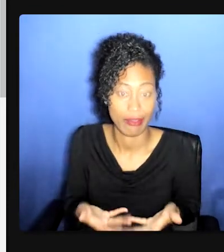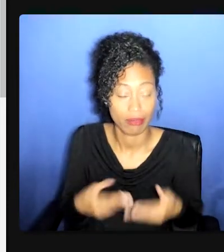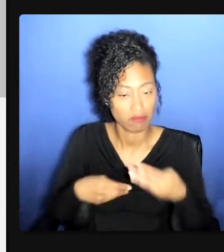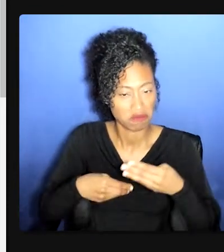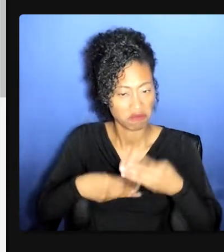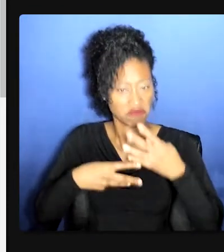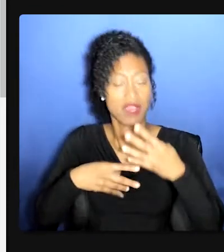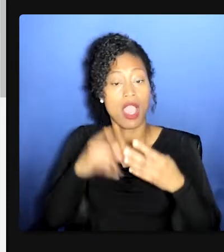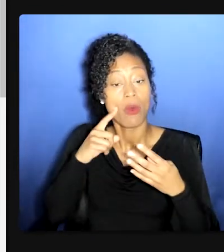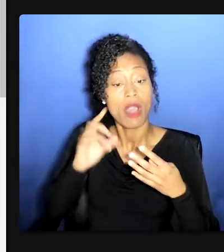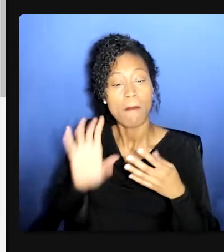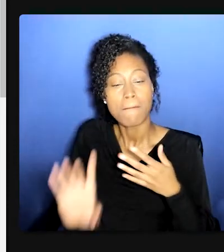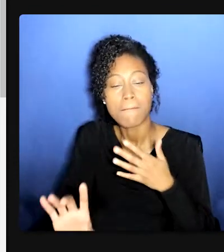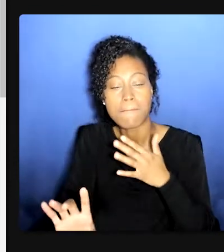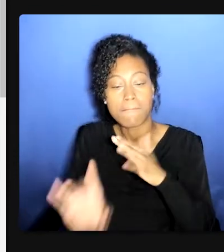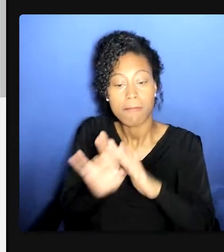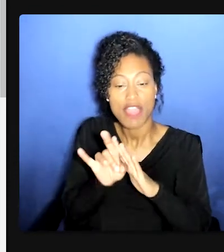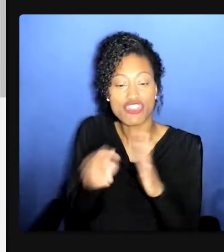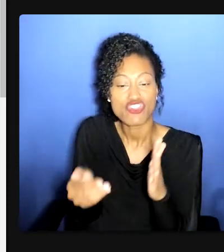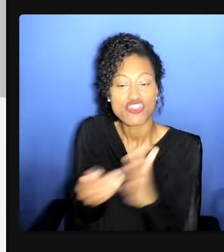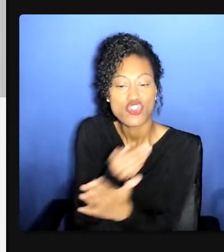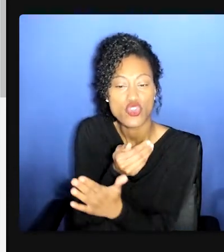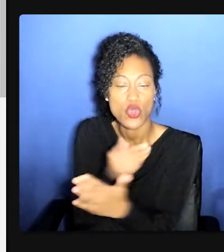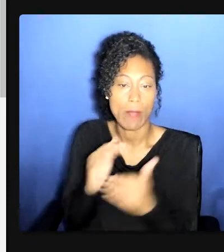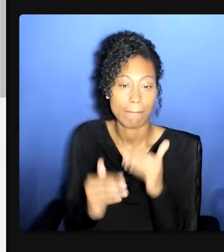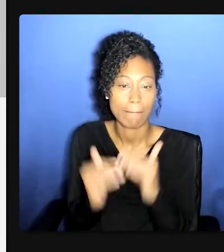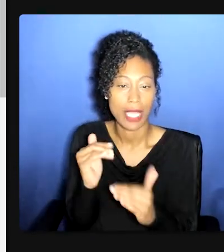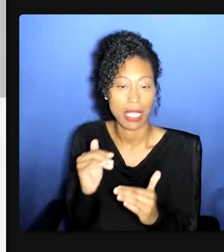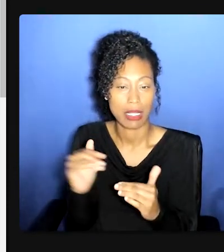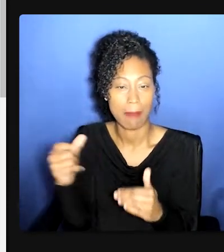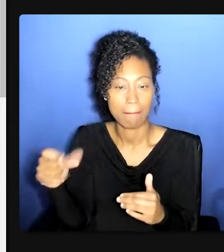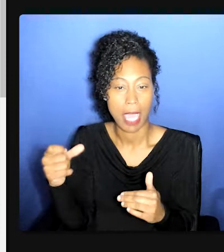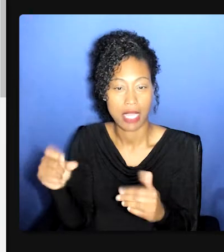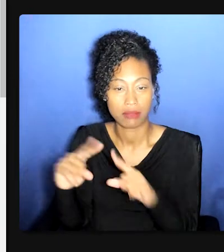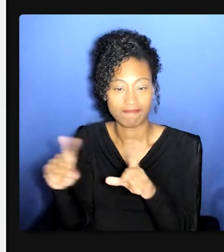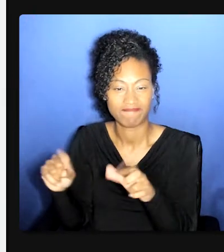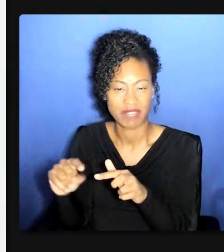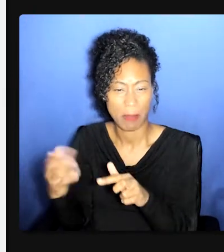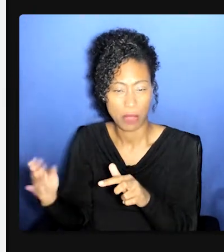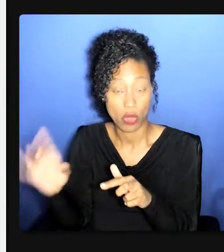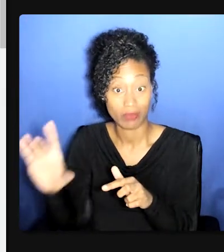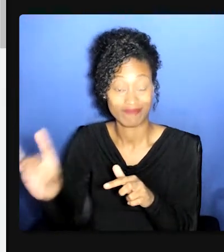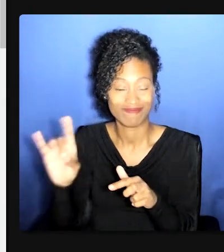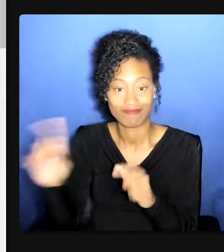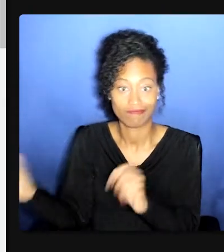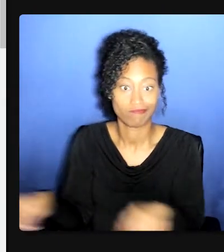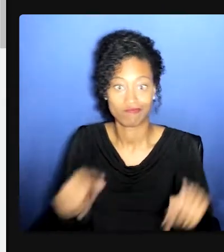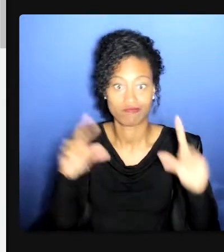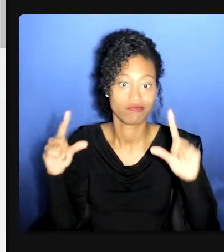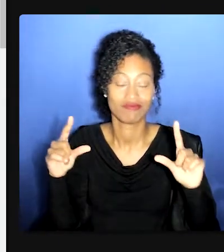We want to create a build, so let's click "New build". It will take you to this page.